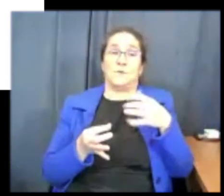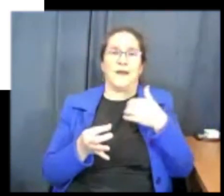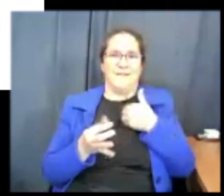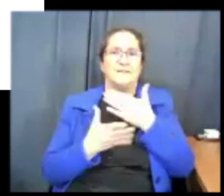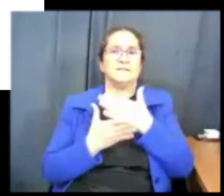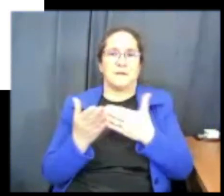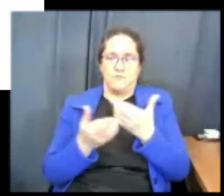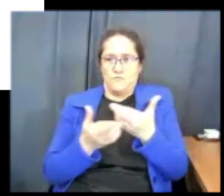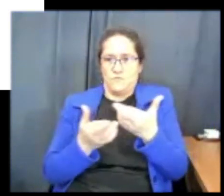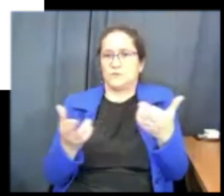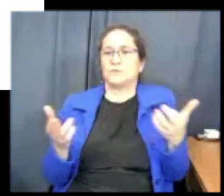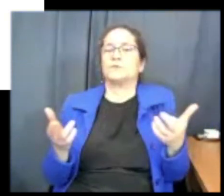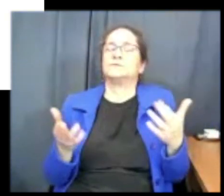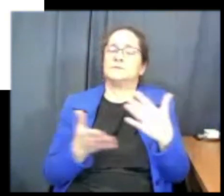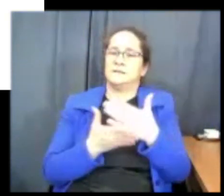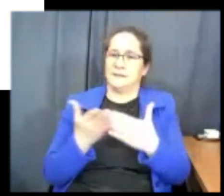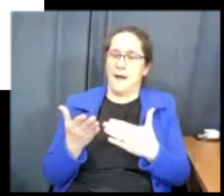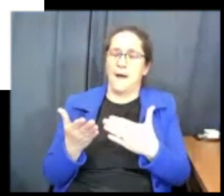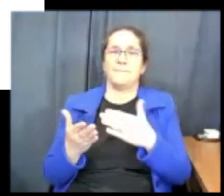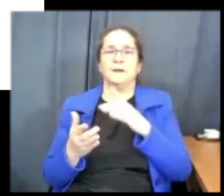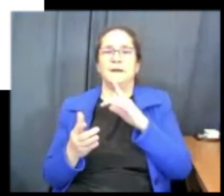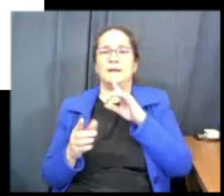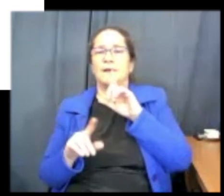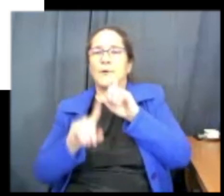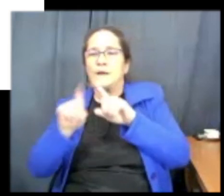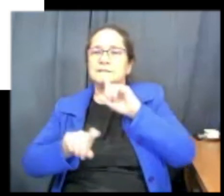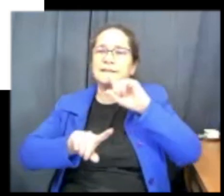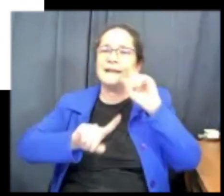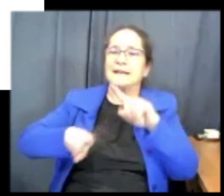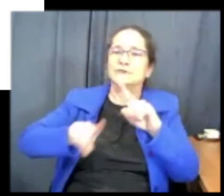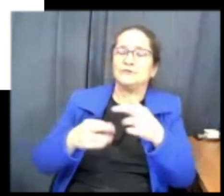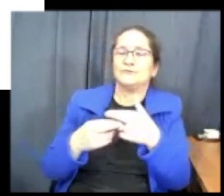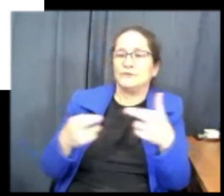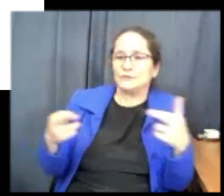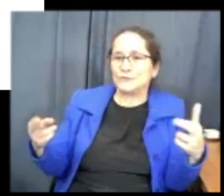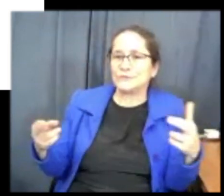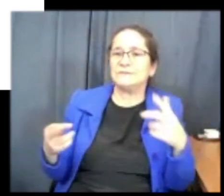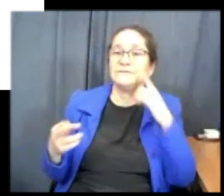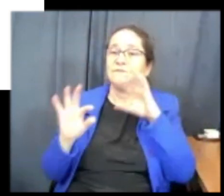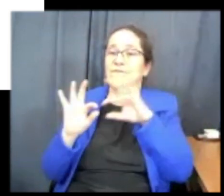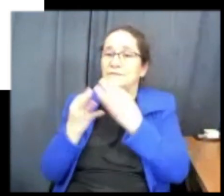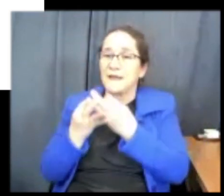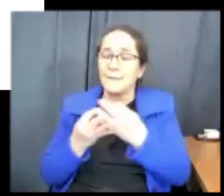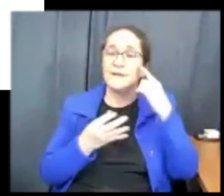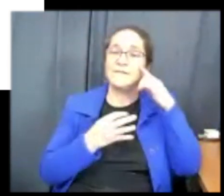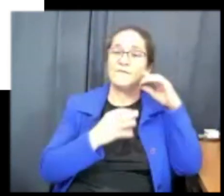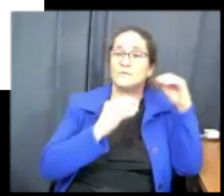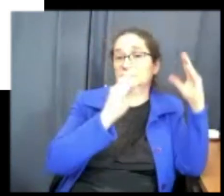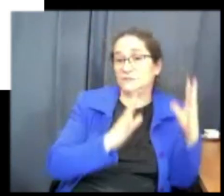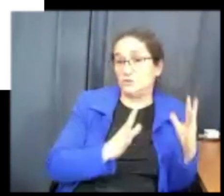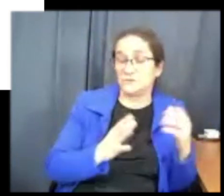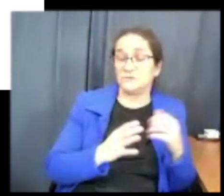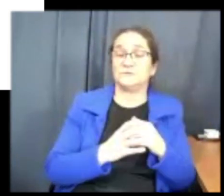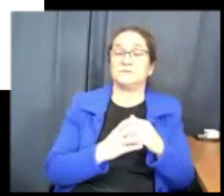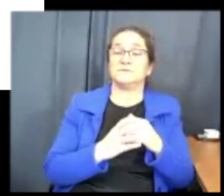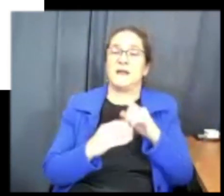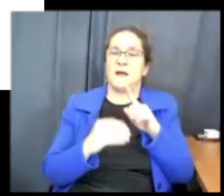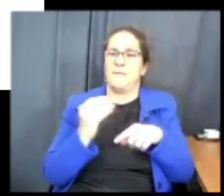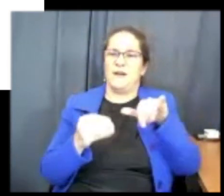Some question and answer kind of resources that are available both for families and for educators around the new decision making tool.